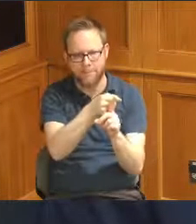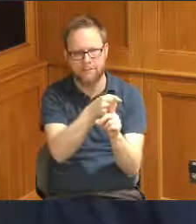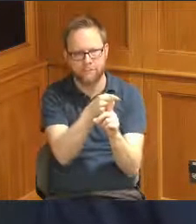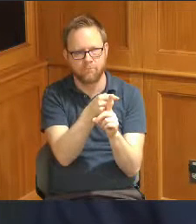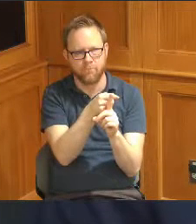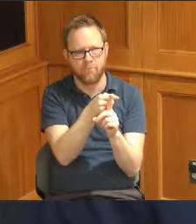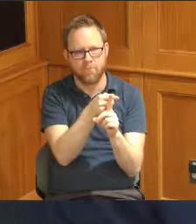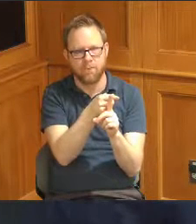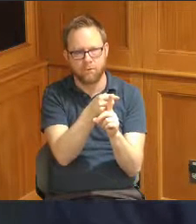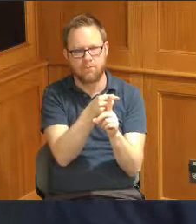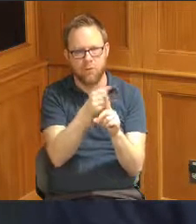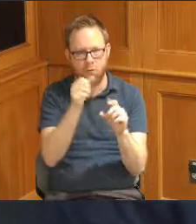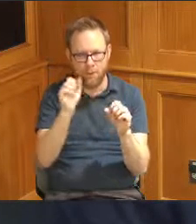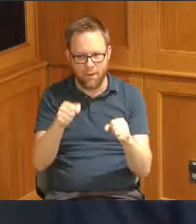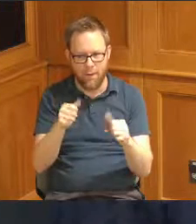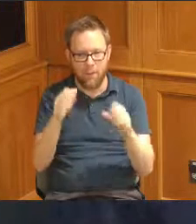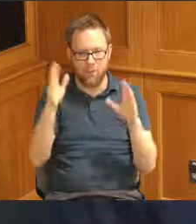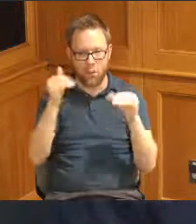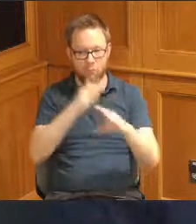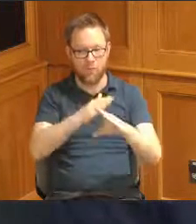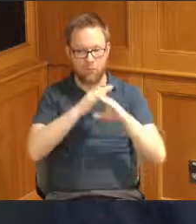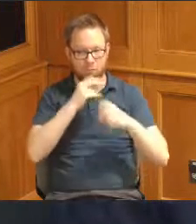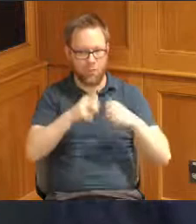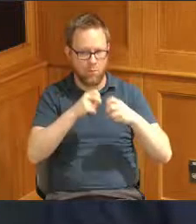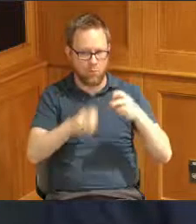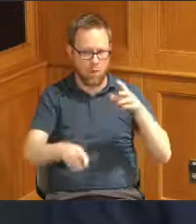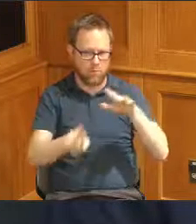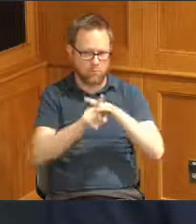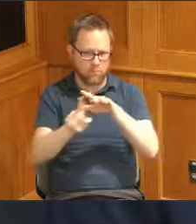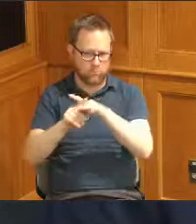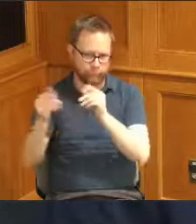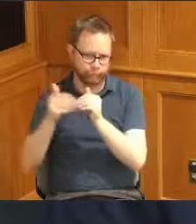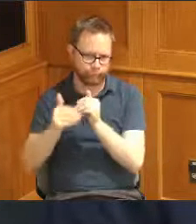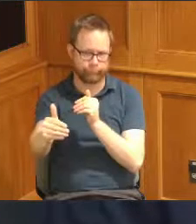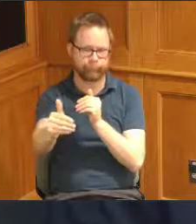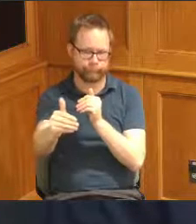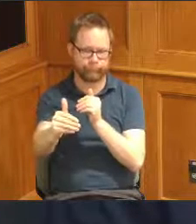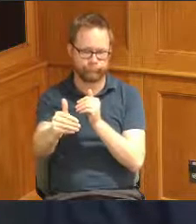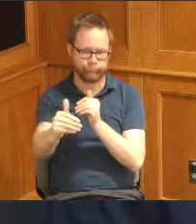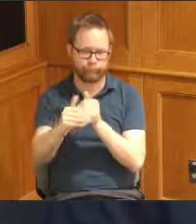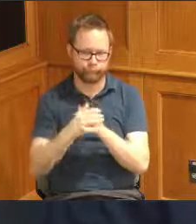preclude any of those situations happening in the future with the expansion that's in front of us so